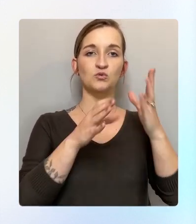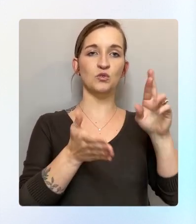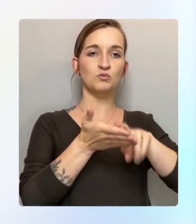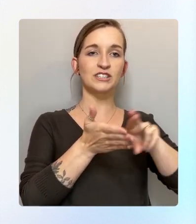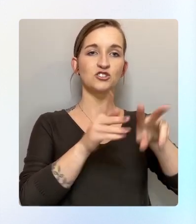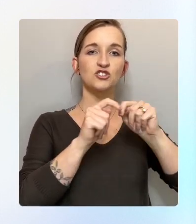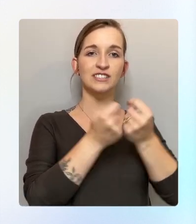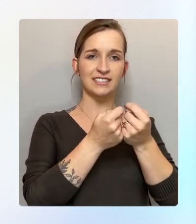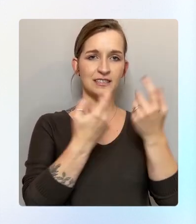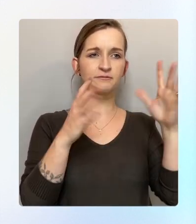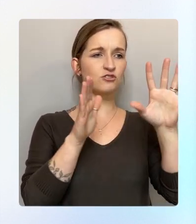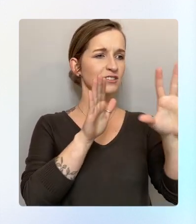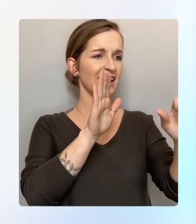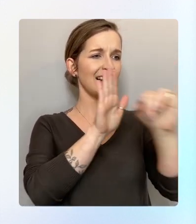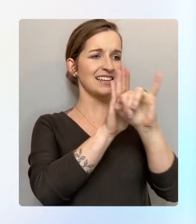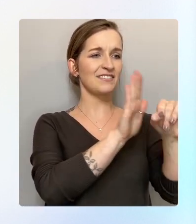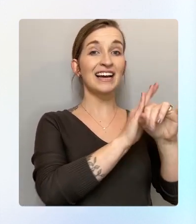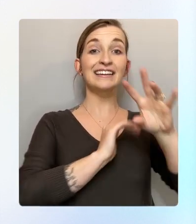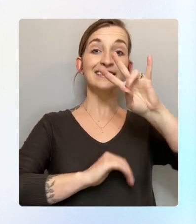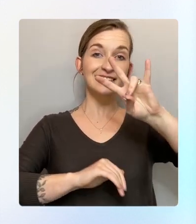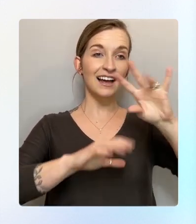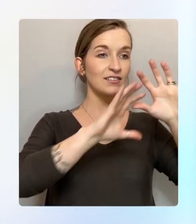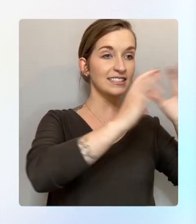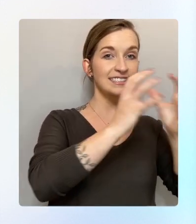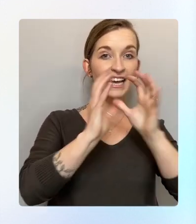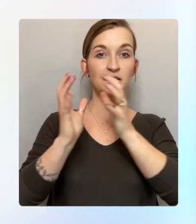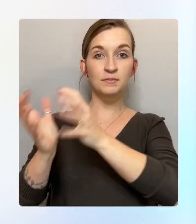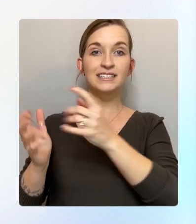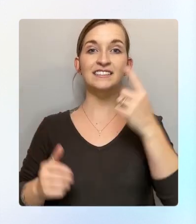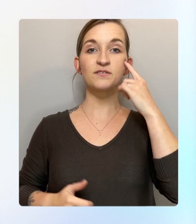identified seven segments of the US gamer market.